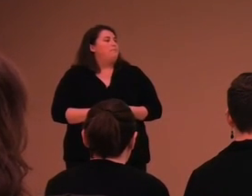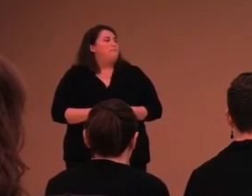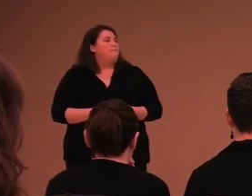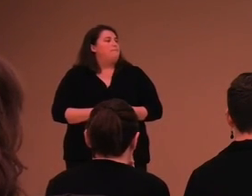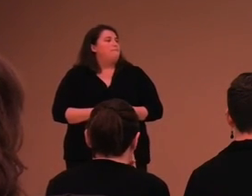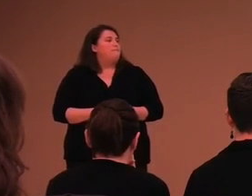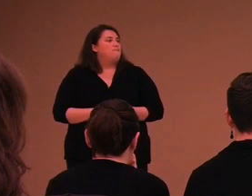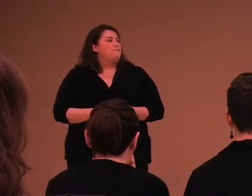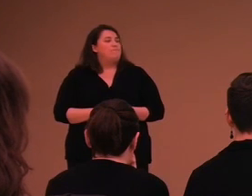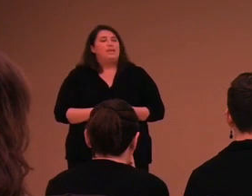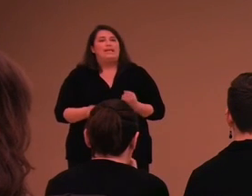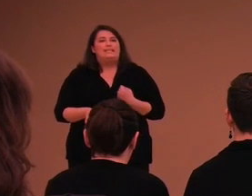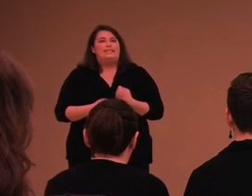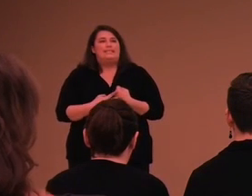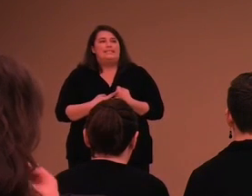Save the horse